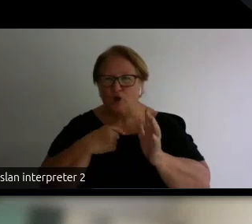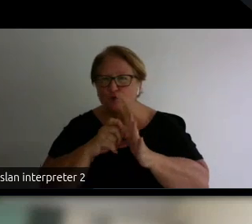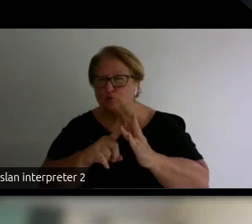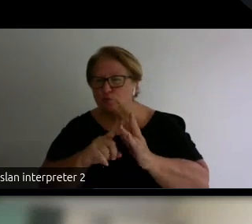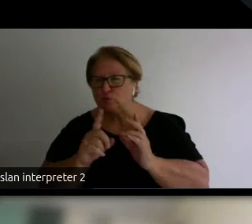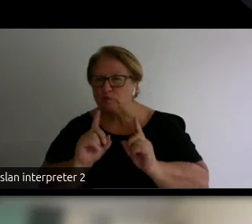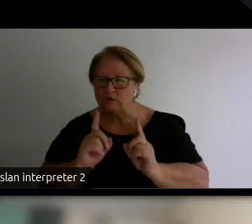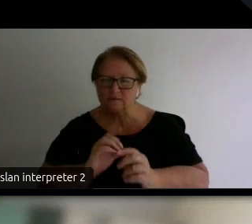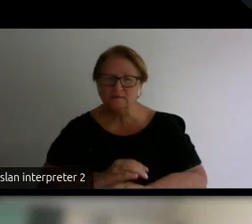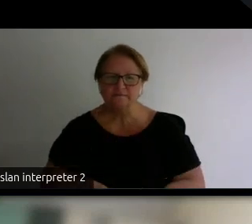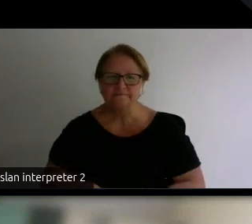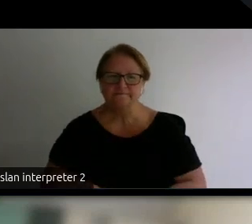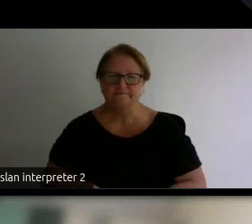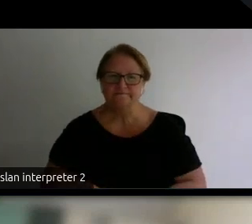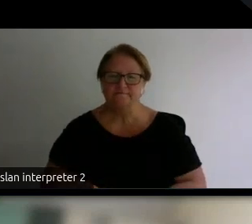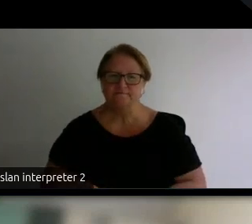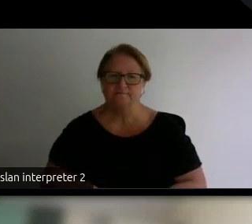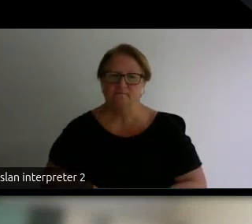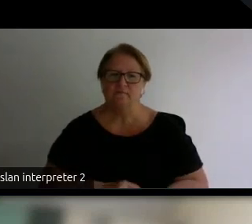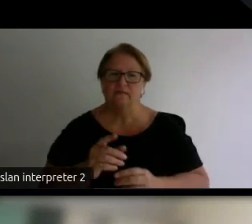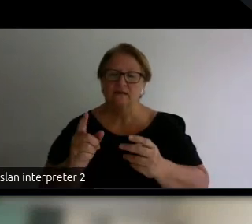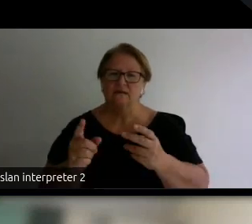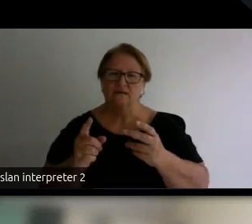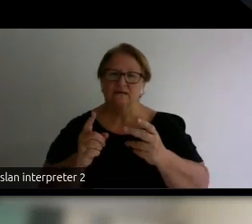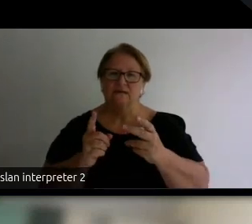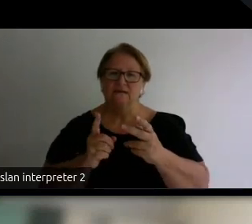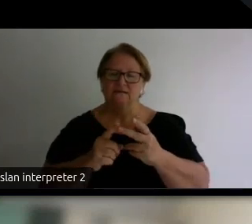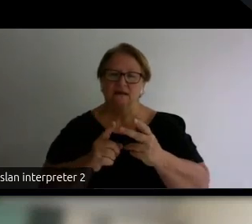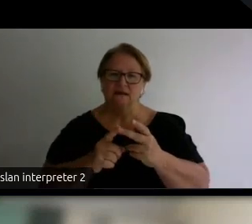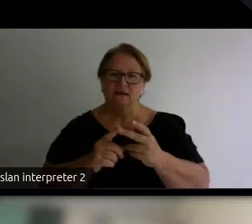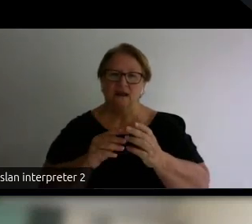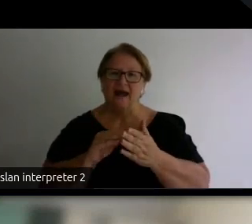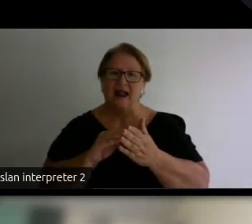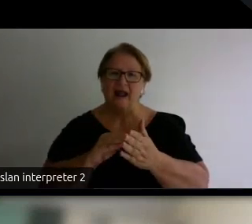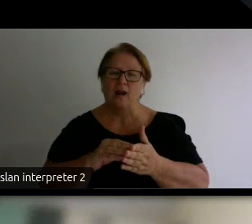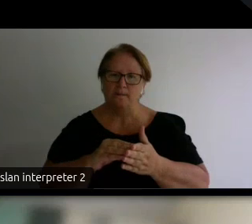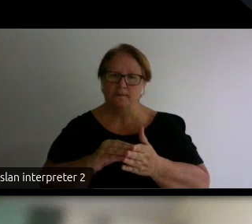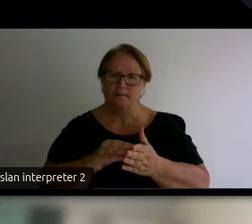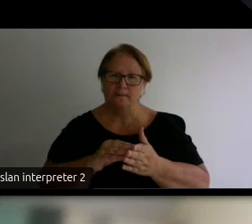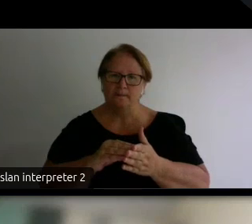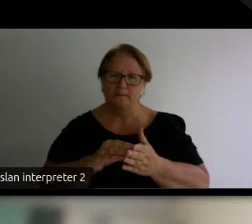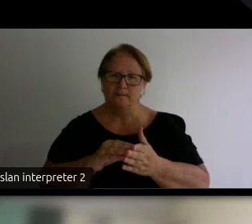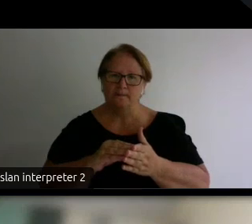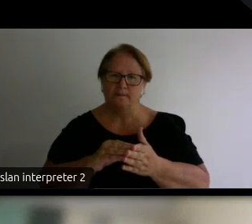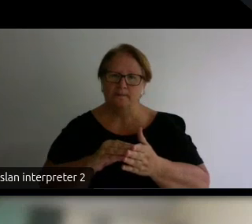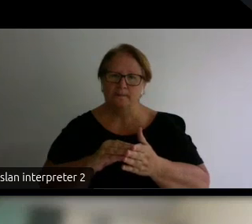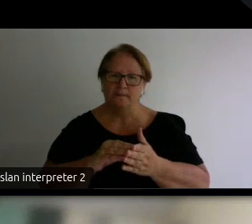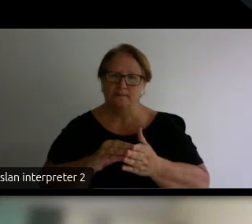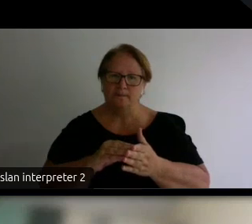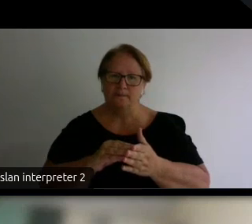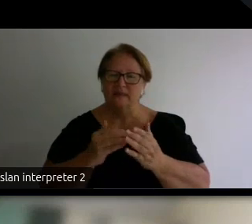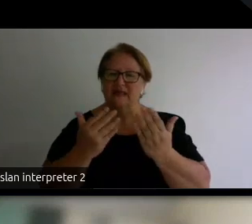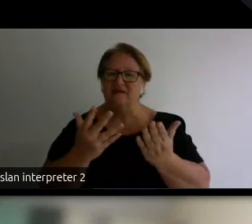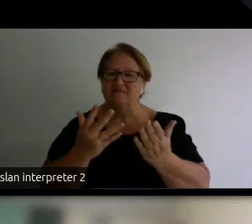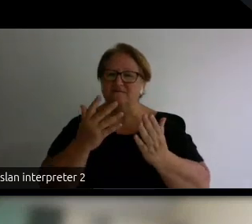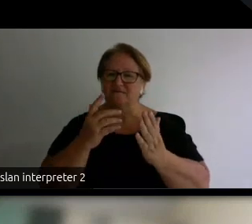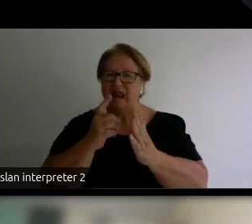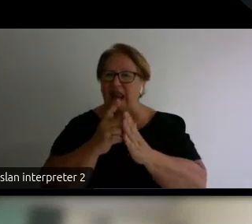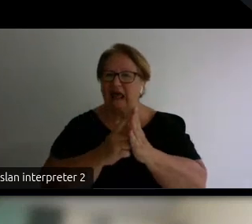be. The second level of assistance that legal aid can provide is legal advice. So that legal advice